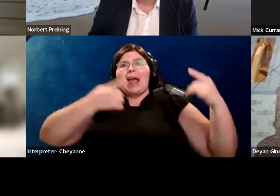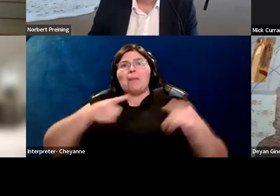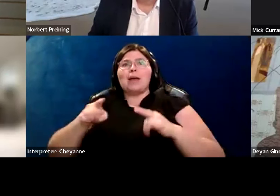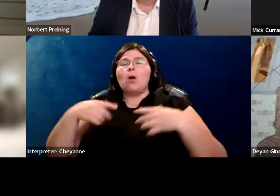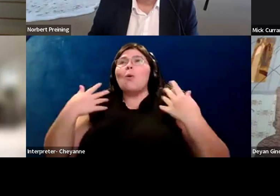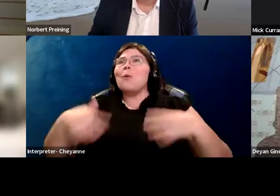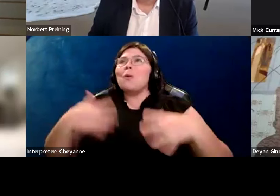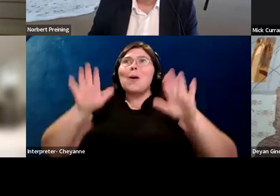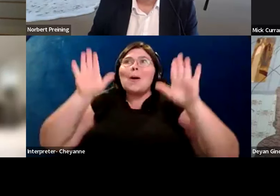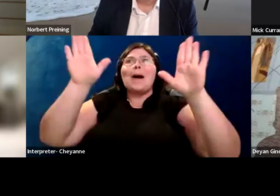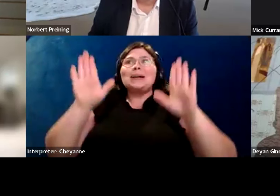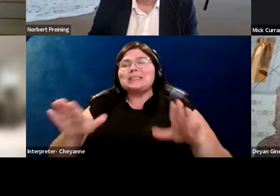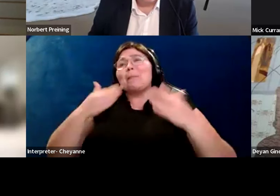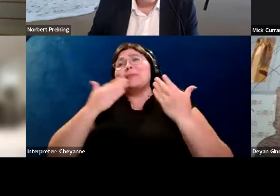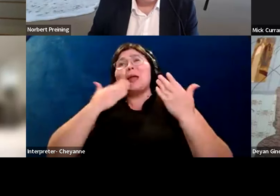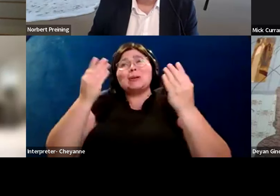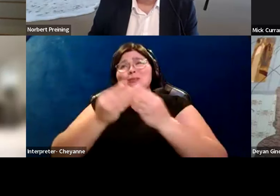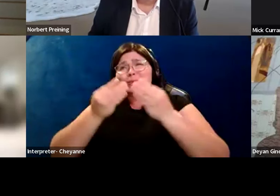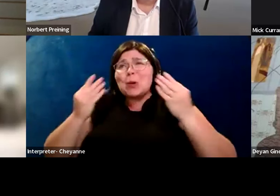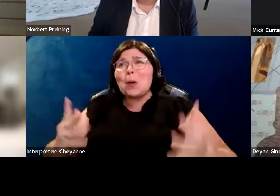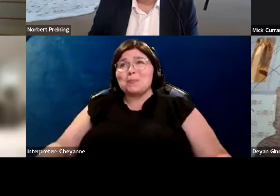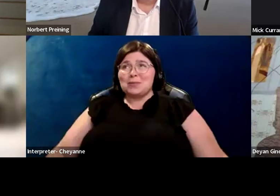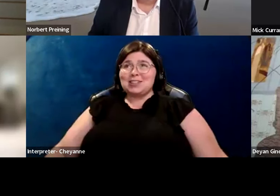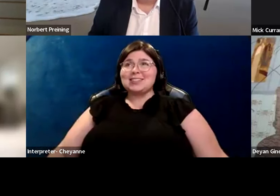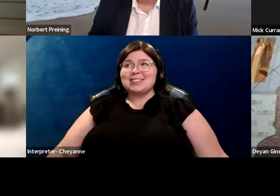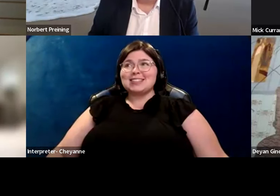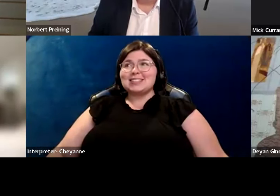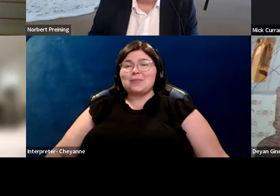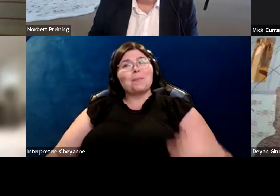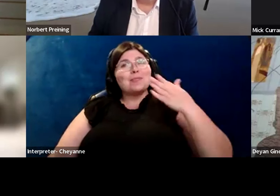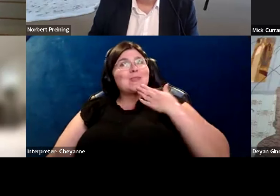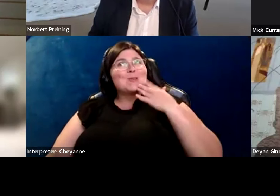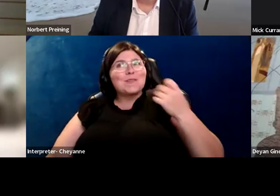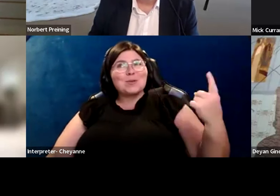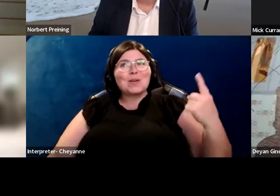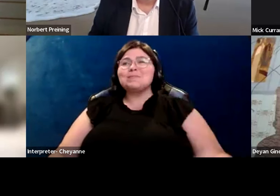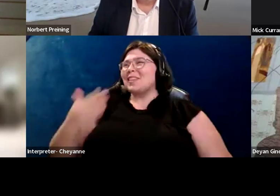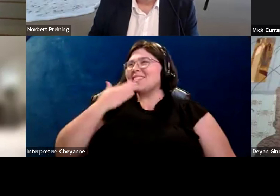Thank you so, so much. Thank you. Thanks, everyone. Thank you.